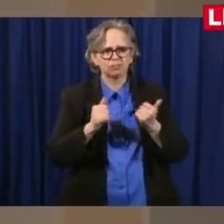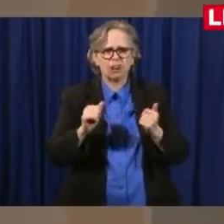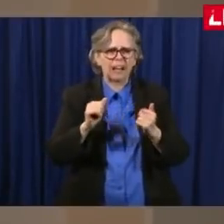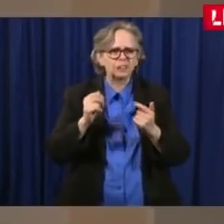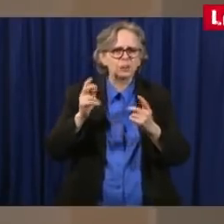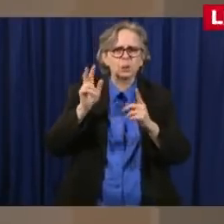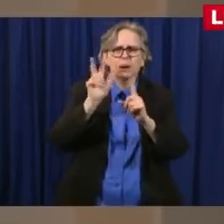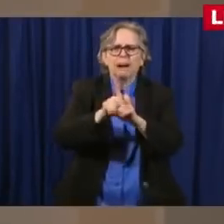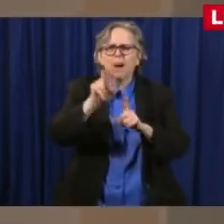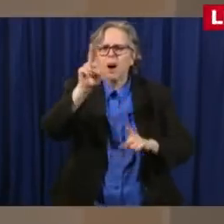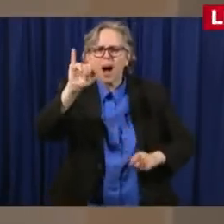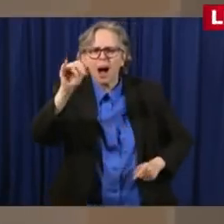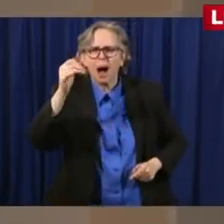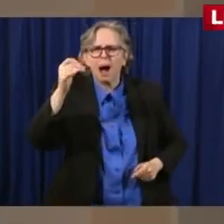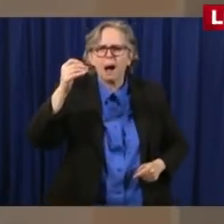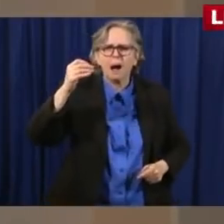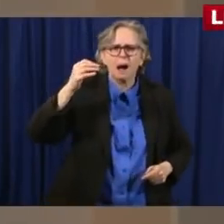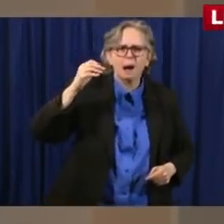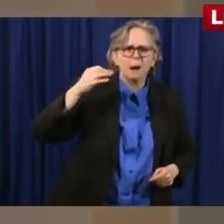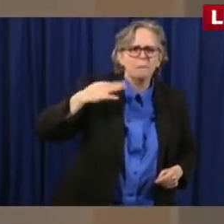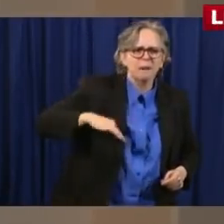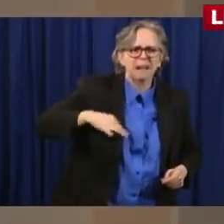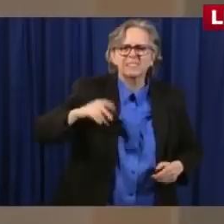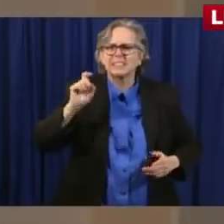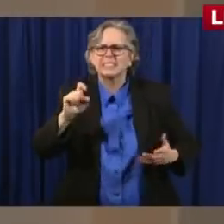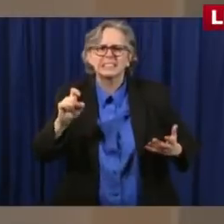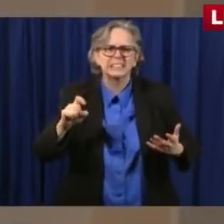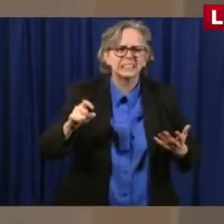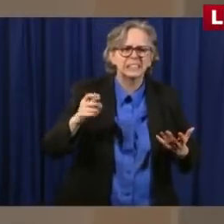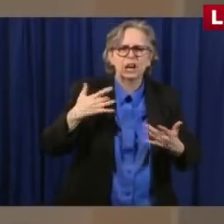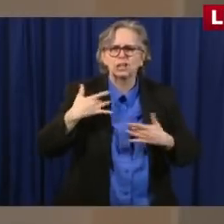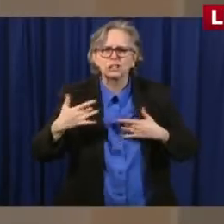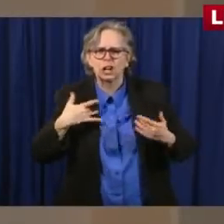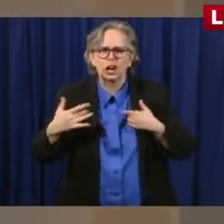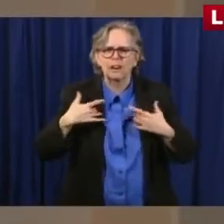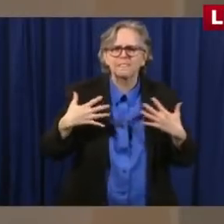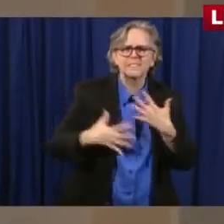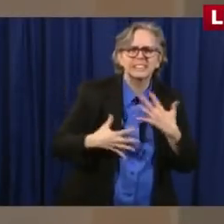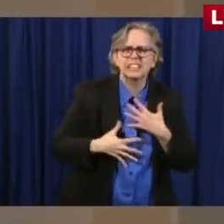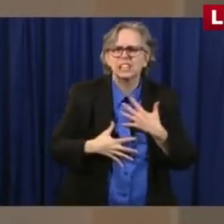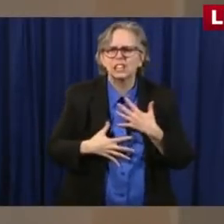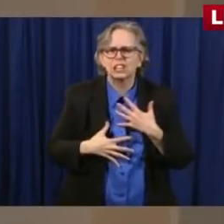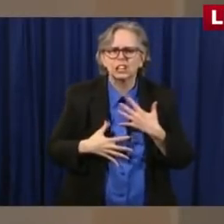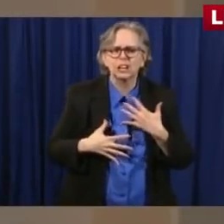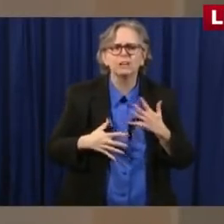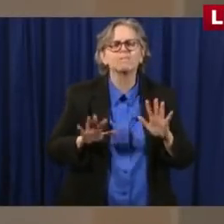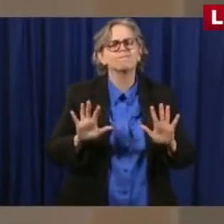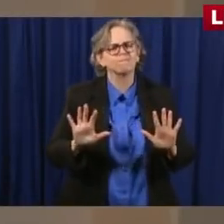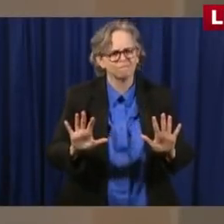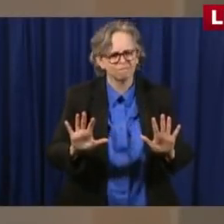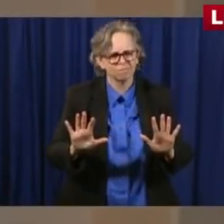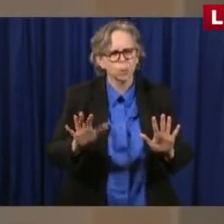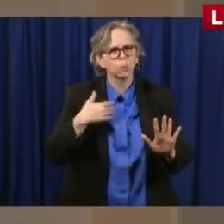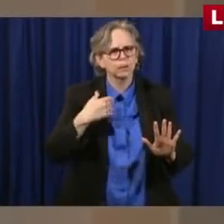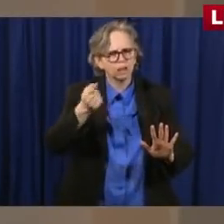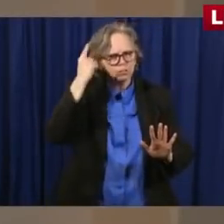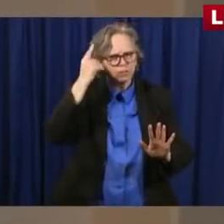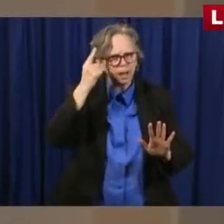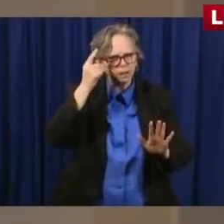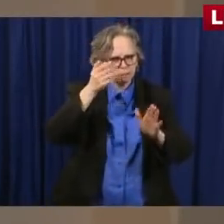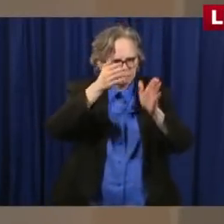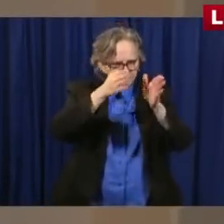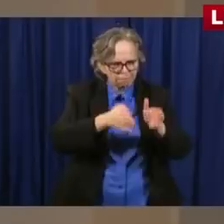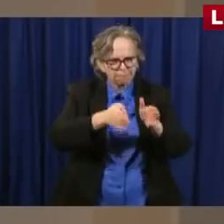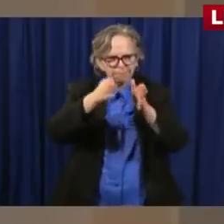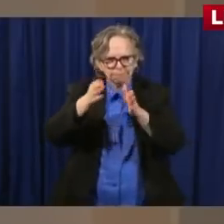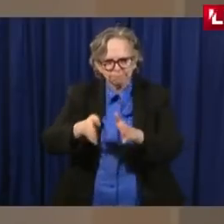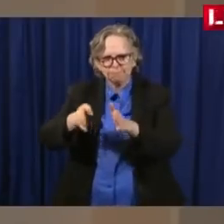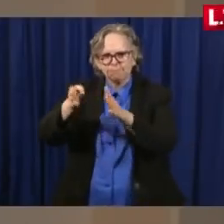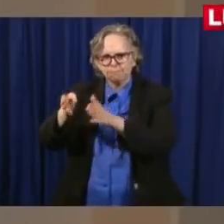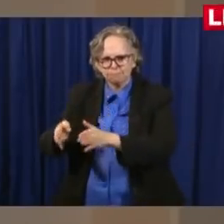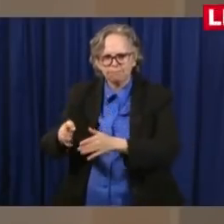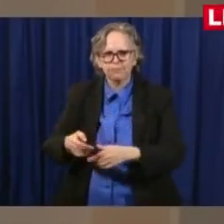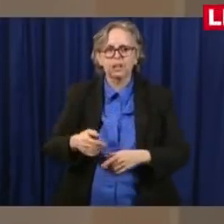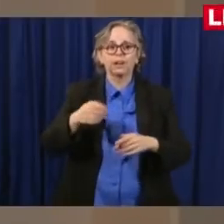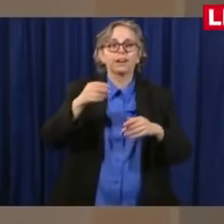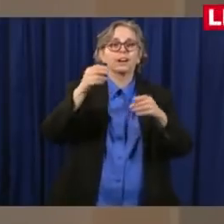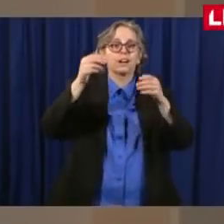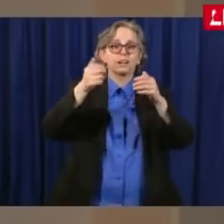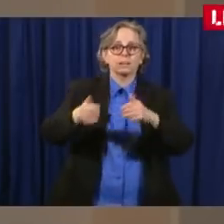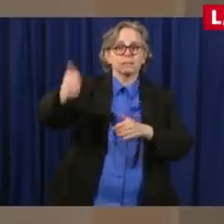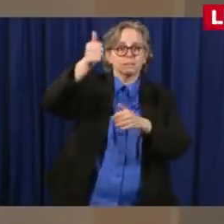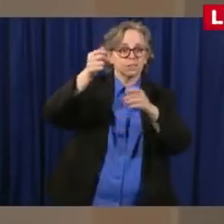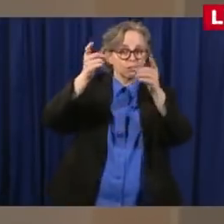IT IS A PERSON WHO, FOR EXAMPLE IF YOU ARE ATTEMPTING TO GET UNEMPLOYMENT BENEFITS, WHO HAS NEEDS, WHO HAS CONCERNS AND FEARS IN LIFE.